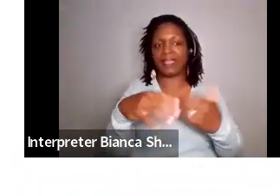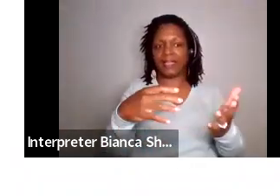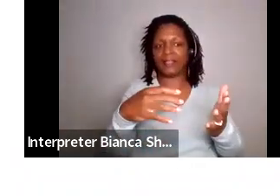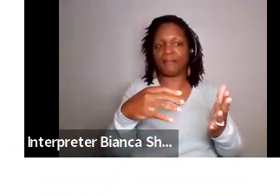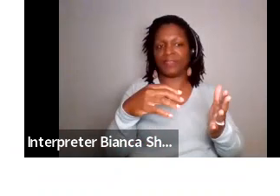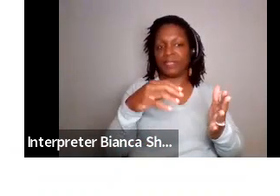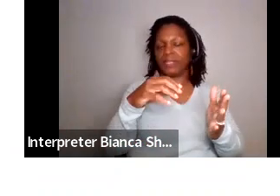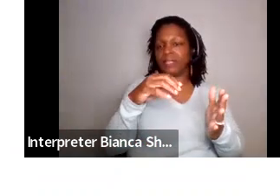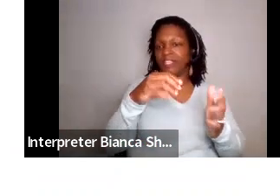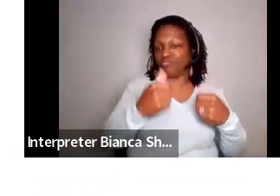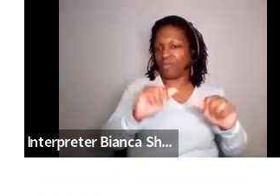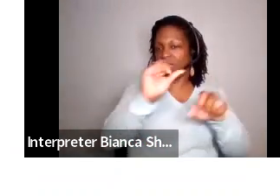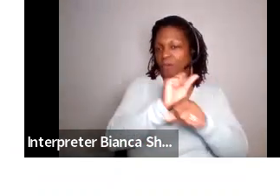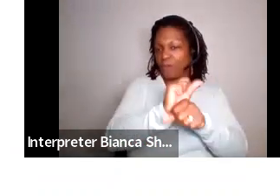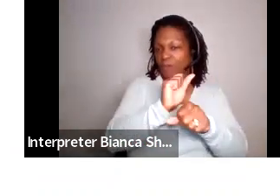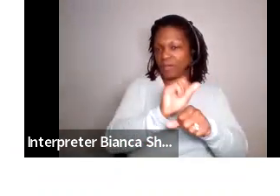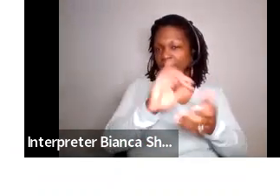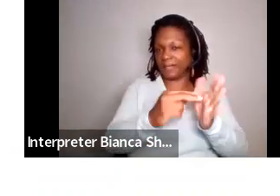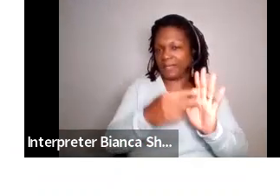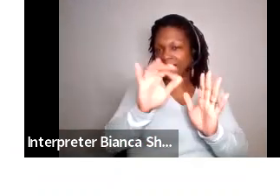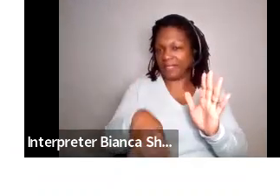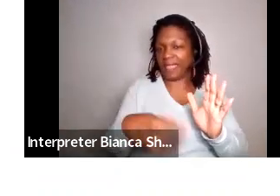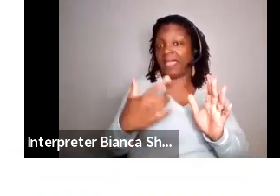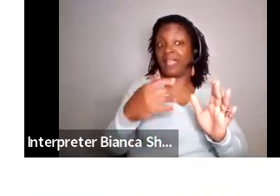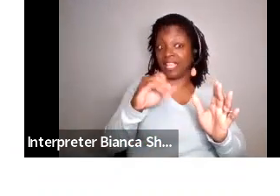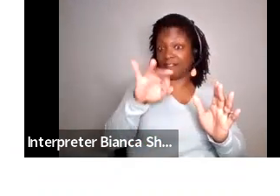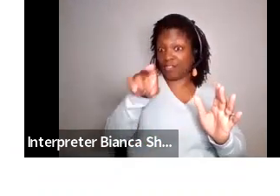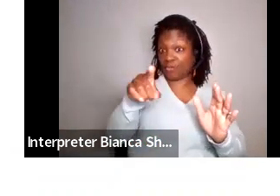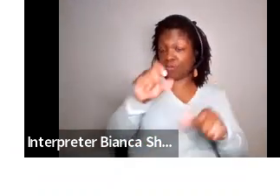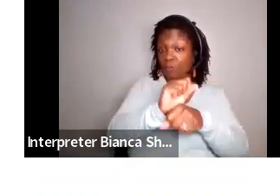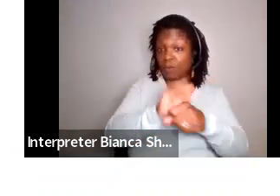If you earn over that, then then you trigger a trial work month.